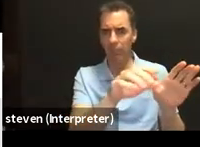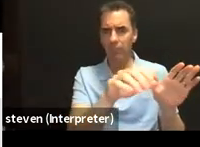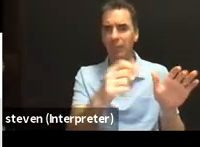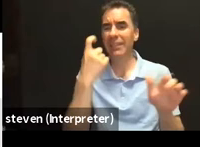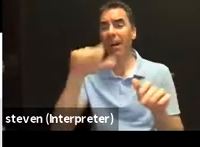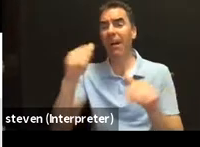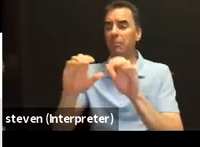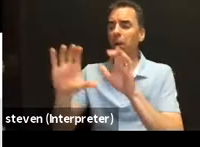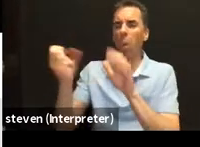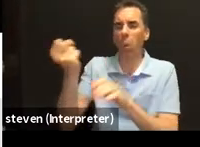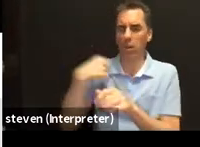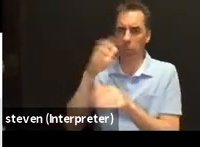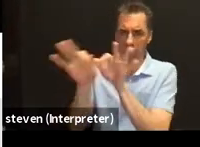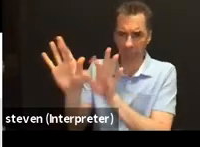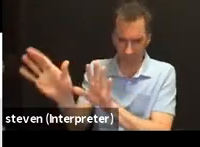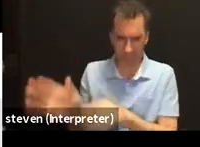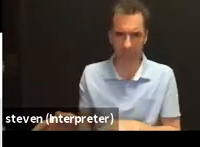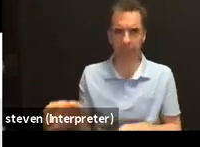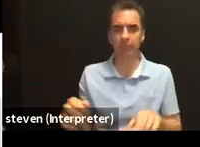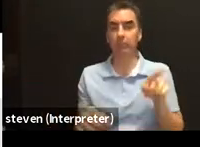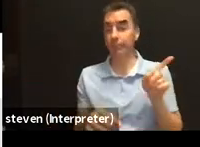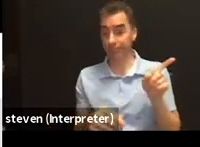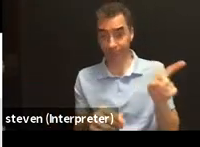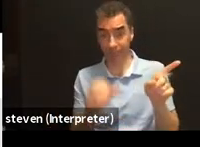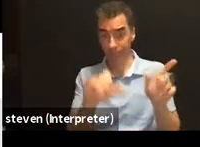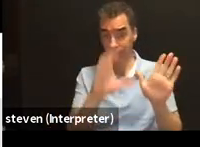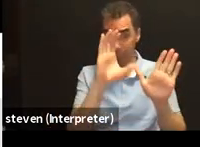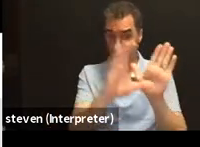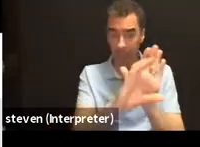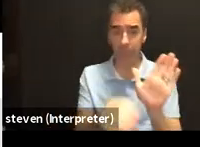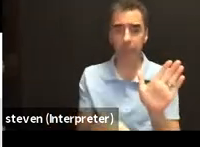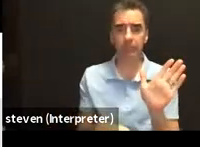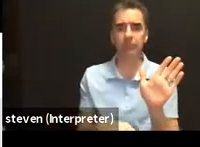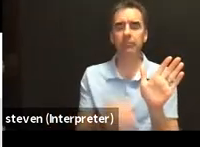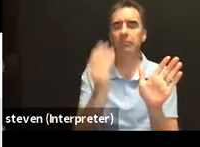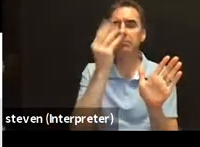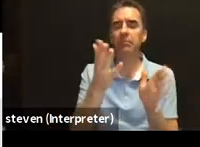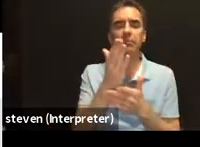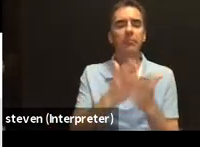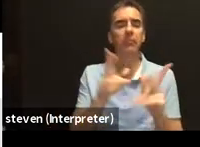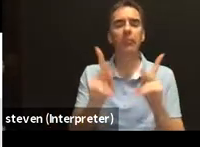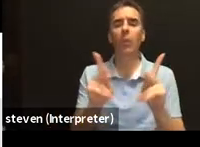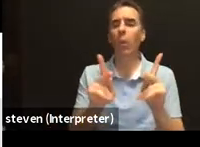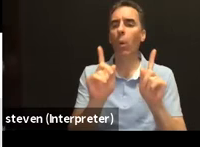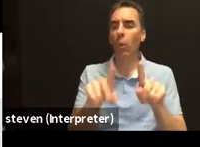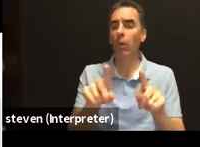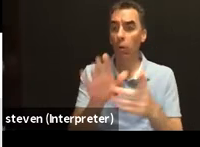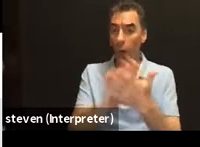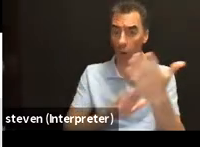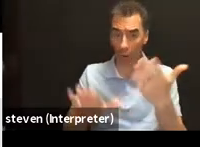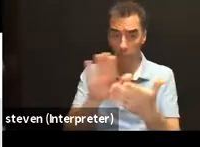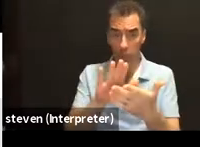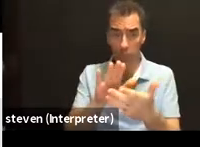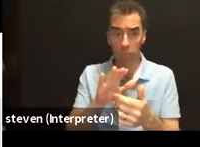maria.rodriguez: OK. OK. So I'm going to talk a little bit more since people that are going to community college tend to be within this age range. So I'm going to focus a little bit of this.